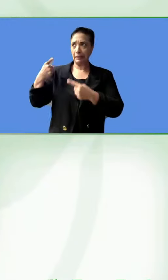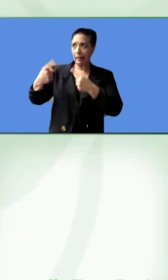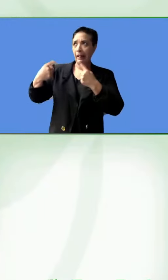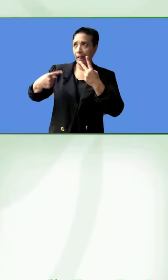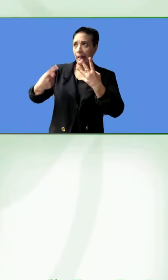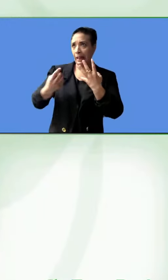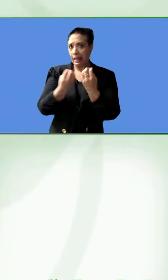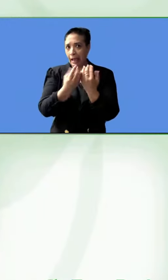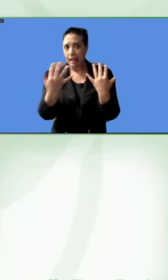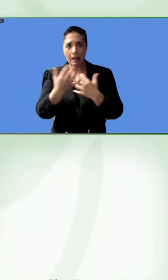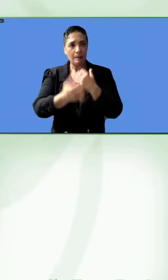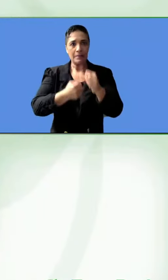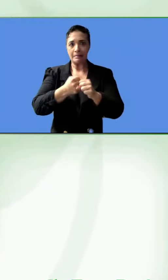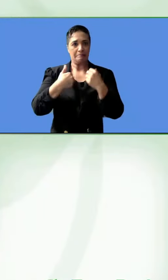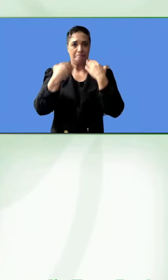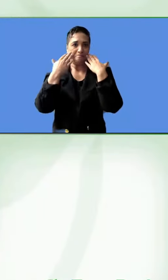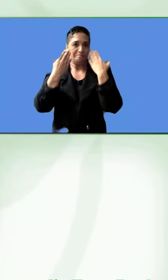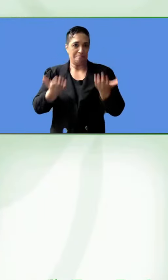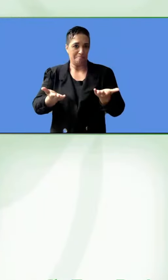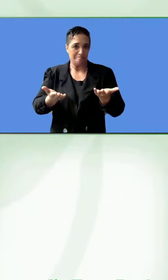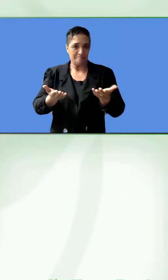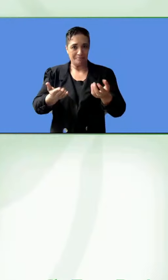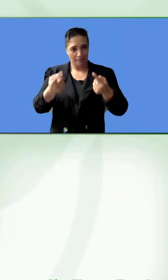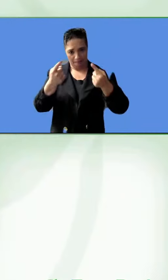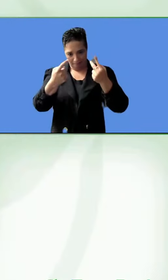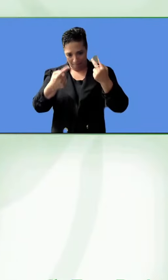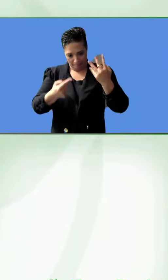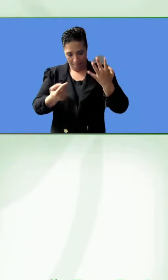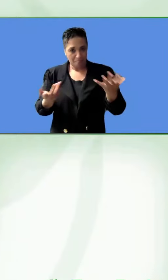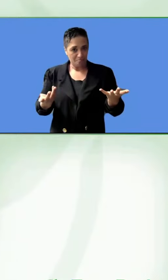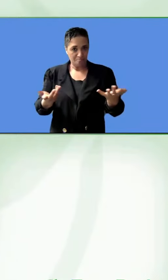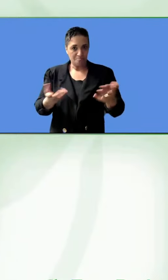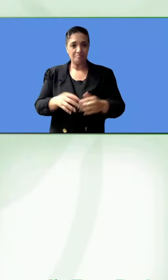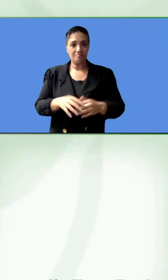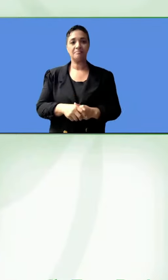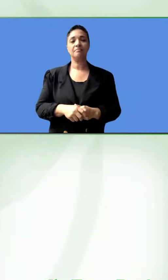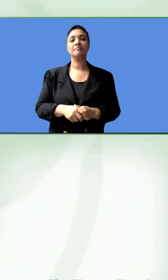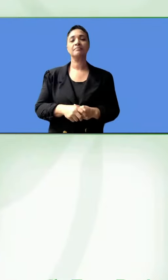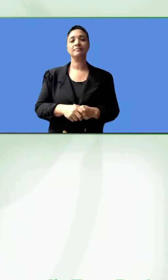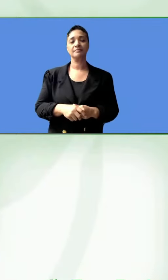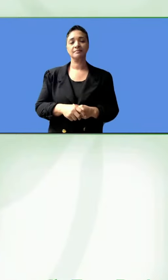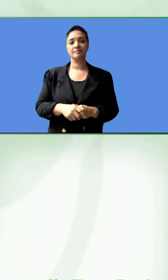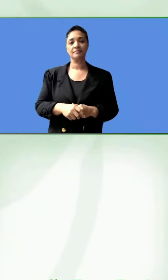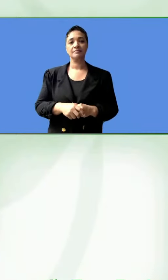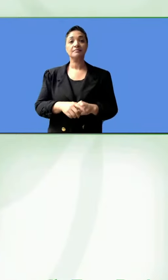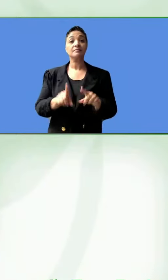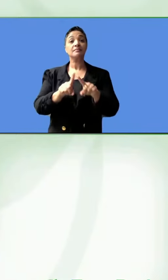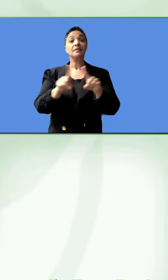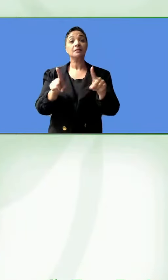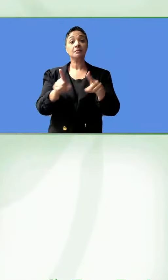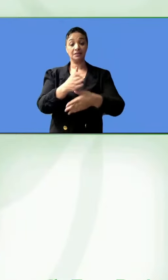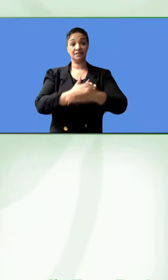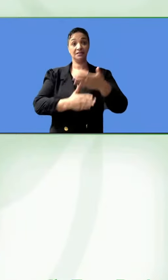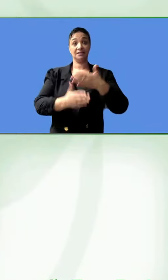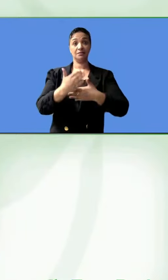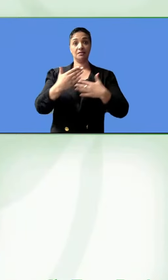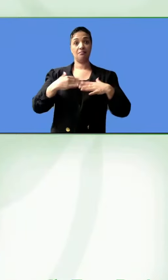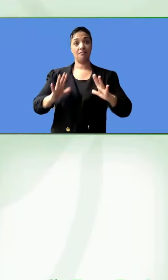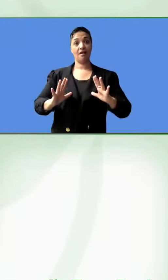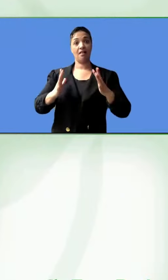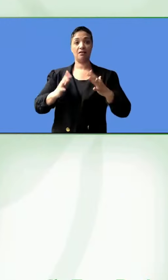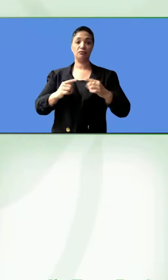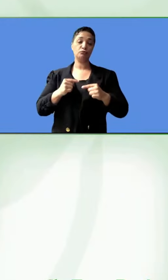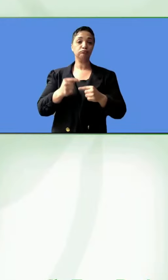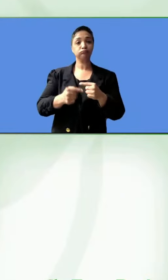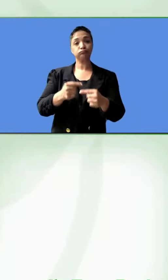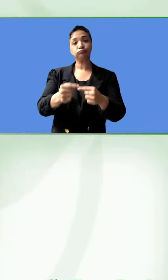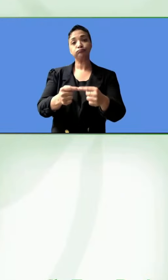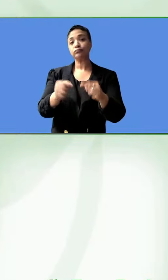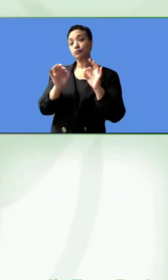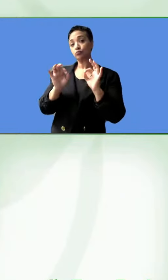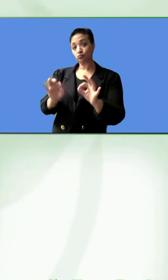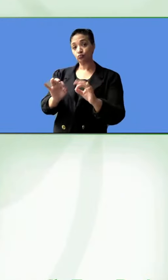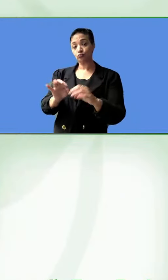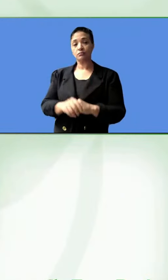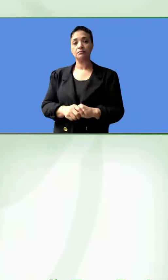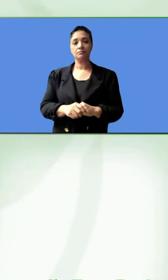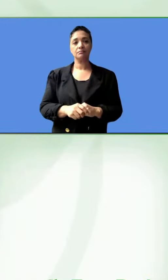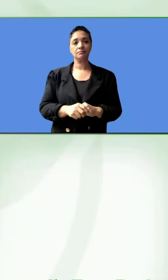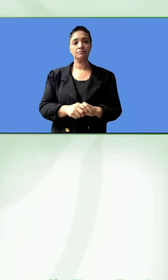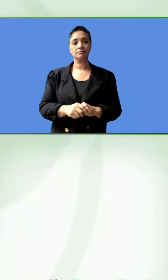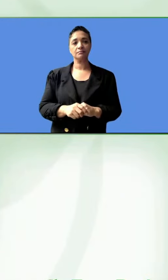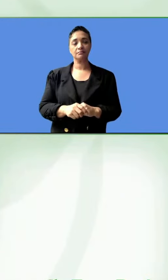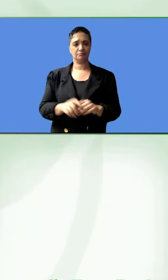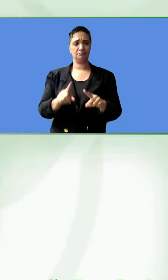So in that way, disability is part of my life, and it has been to grow also, in my life.